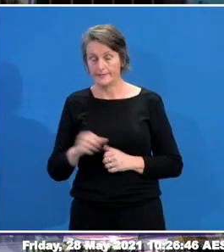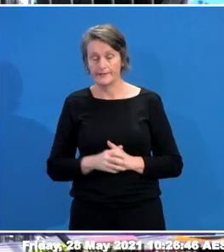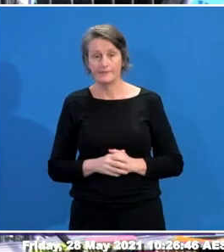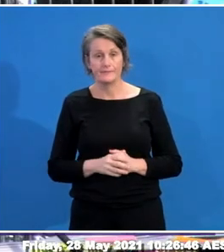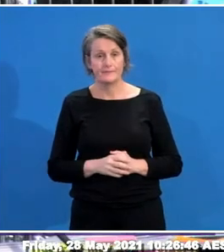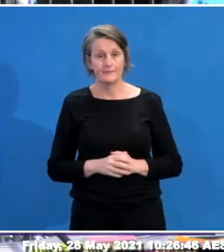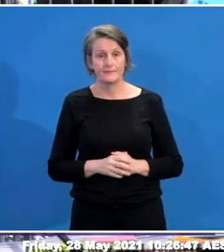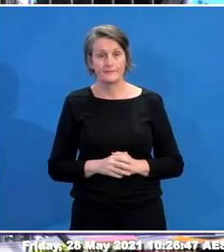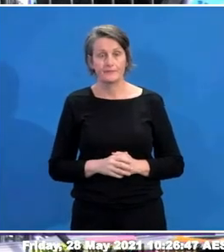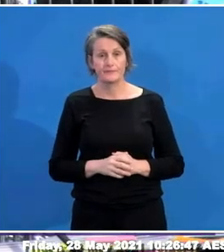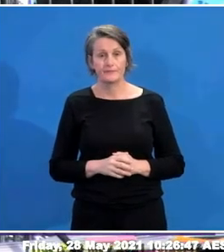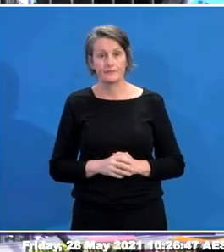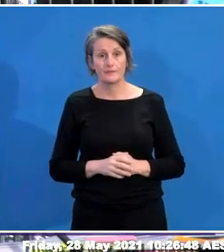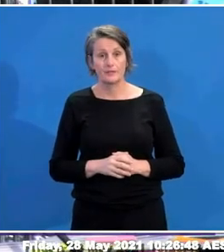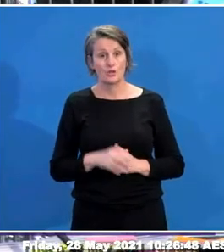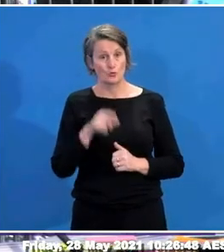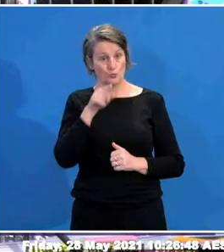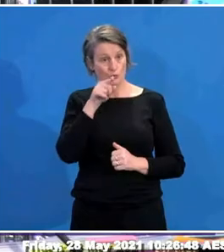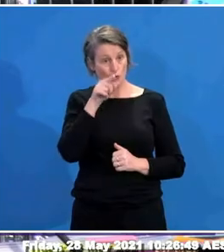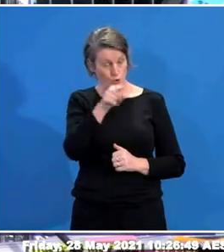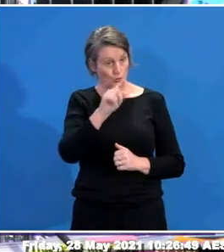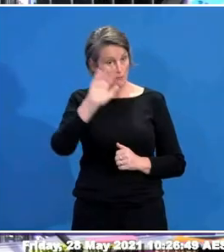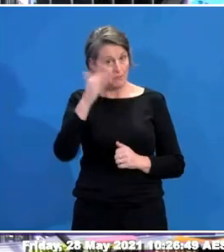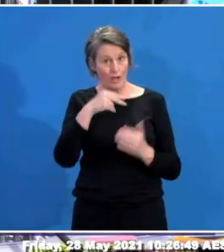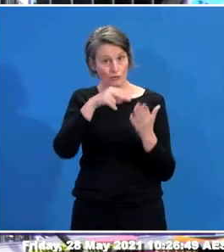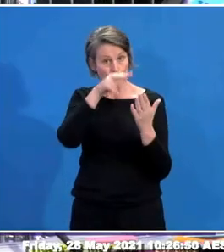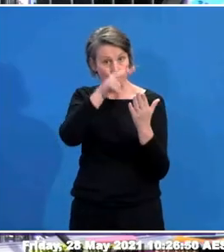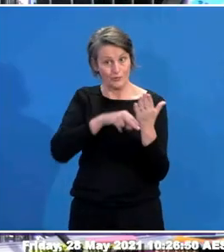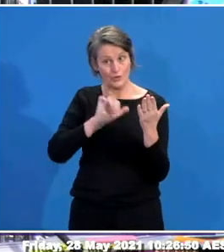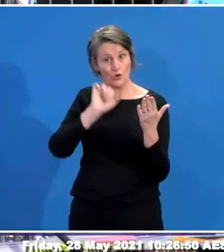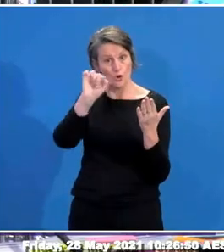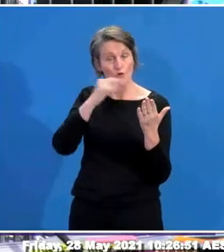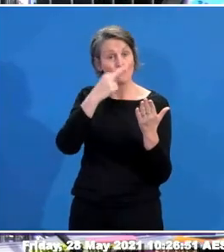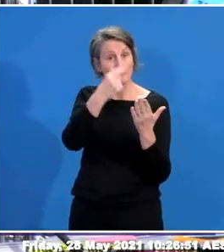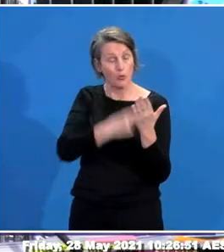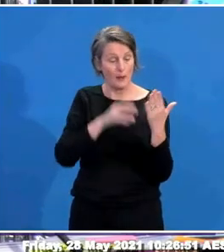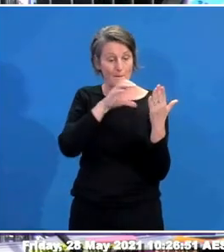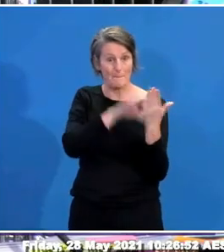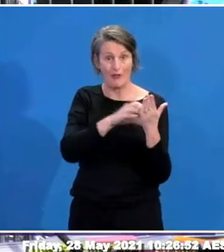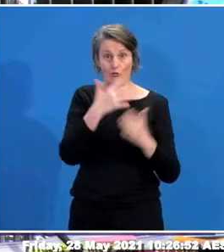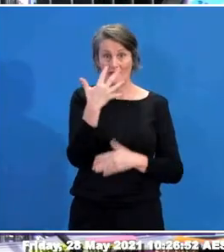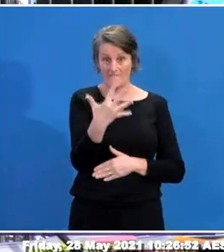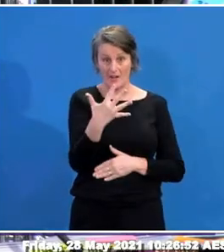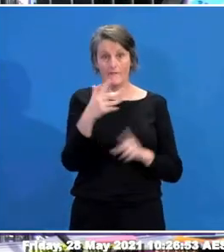And when you read her report did you read paragraph 5 on page 20 and